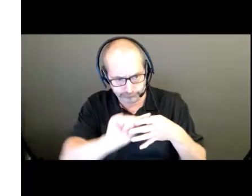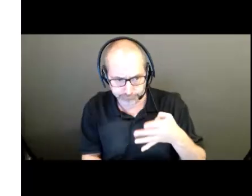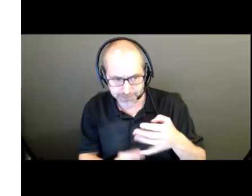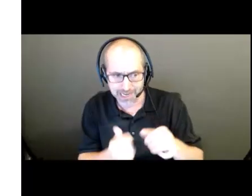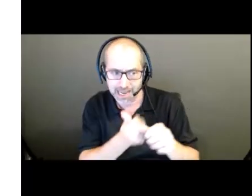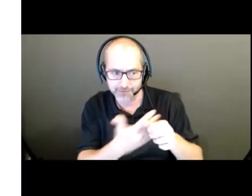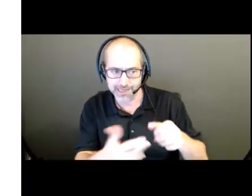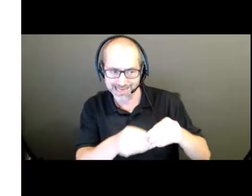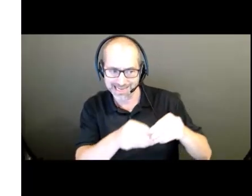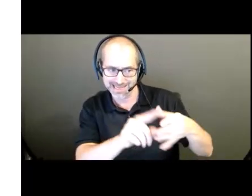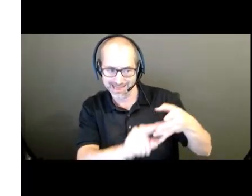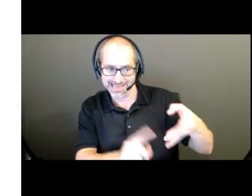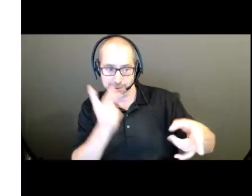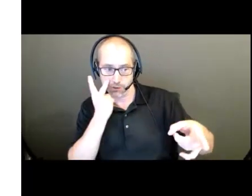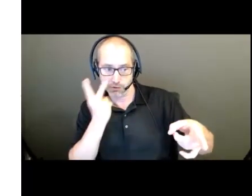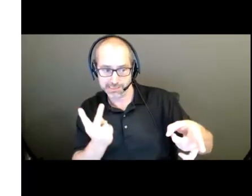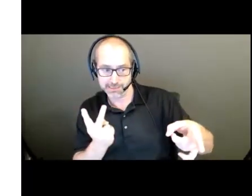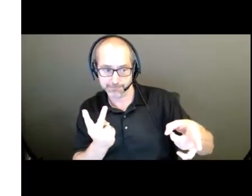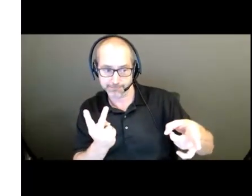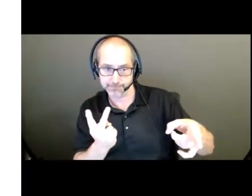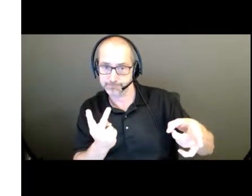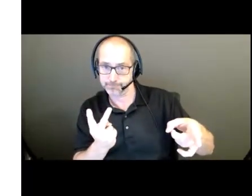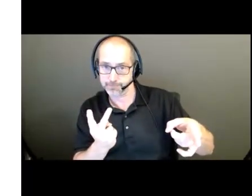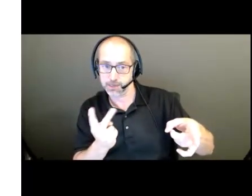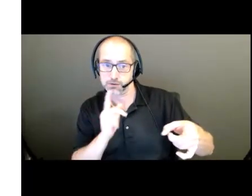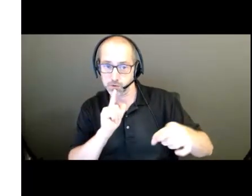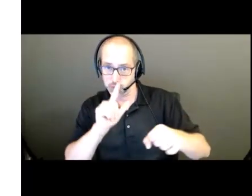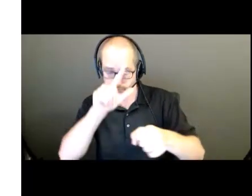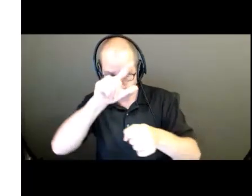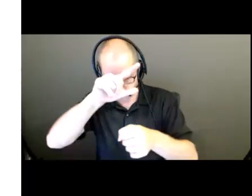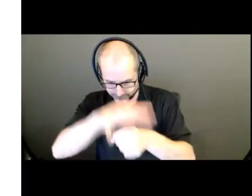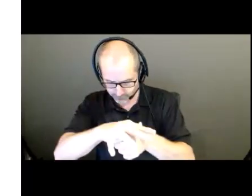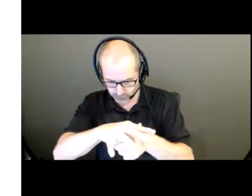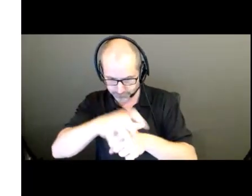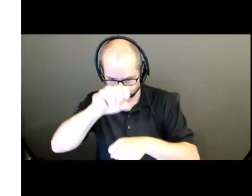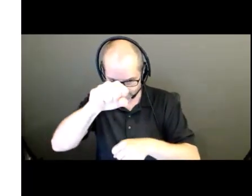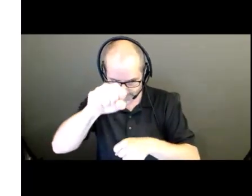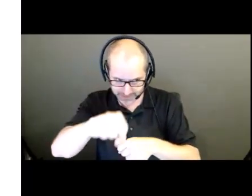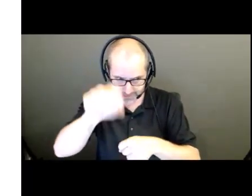You'll confirm that everything you've included in the application is, to the